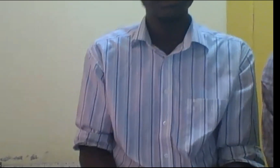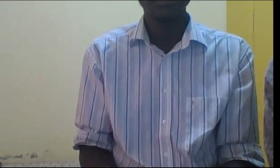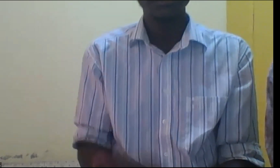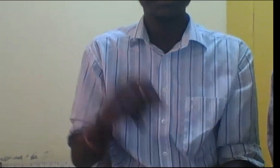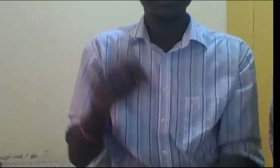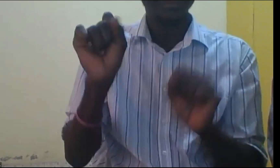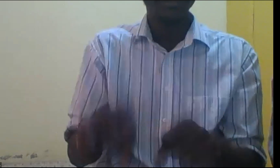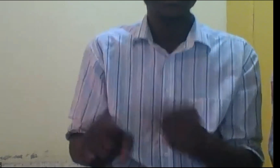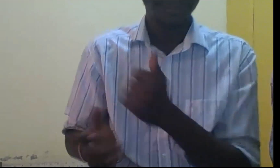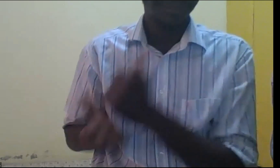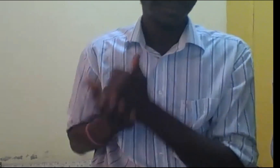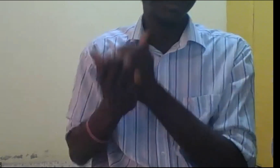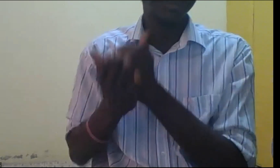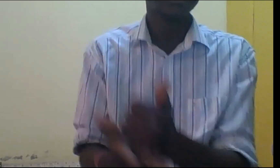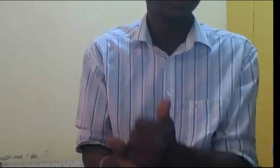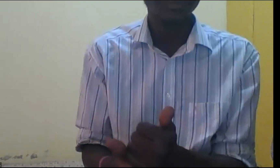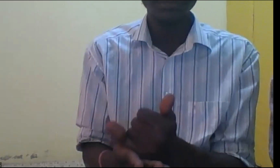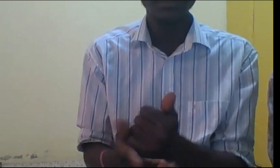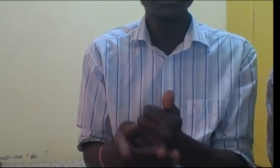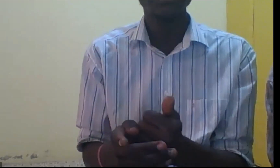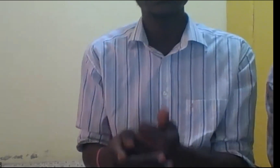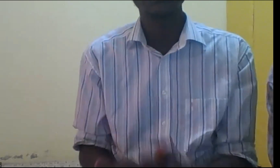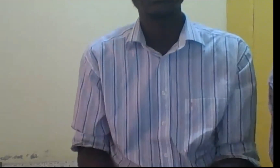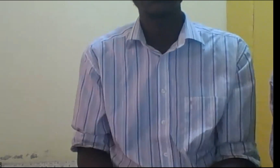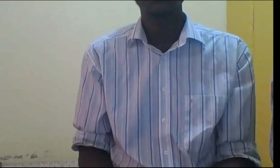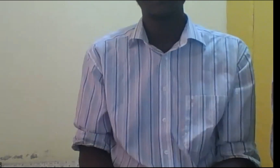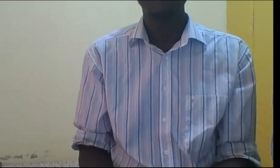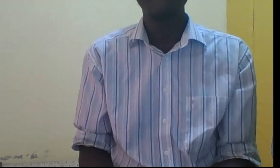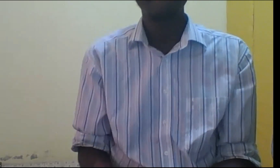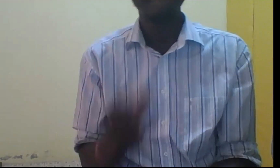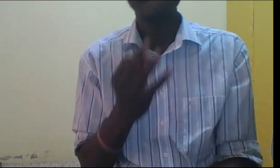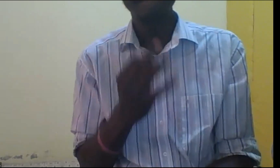Yes, 100%. I can help. I will do my best to summarize what the French group talked about.